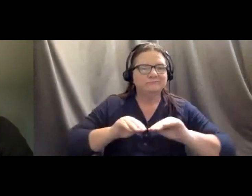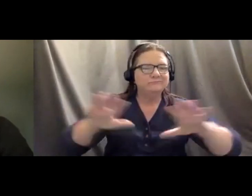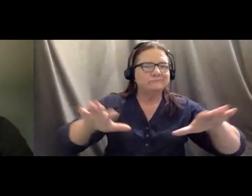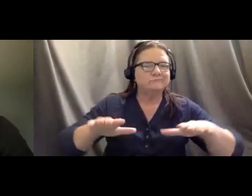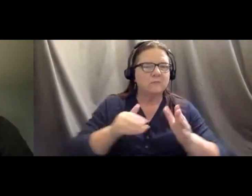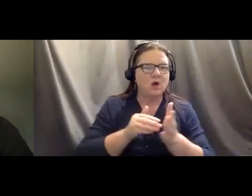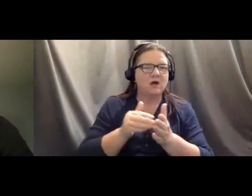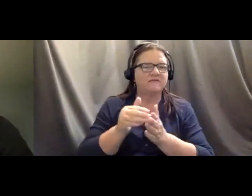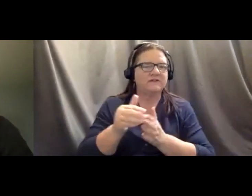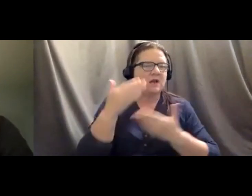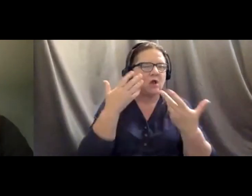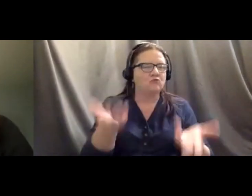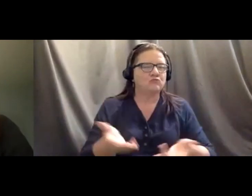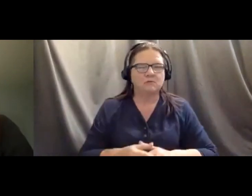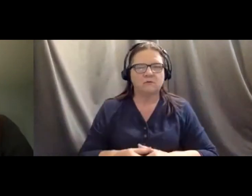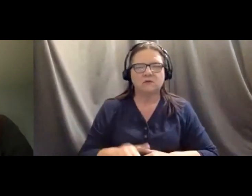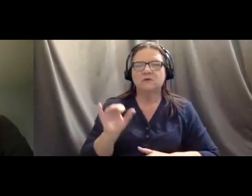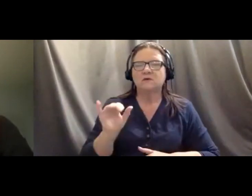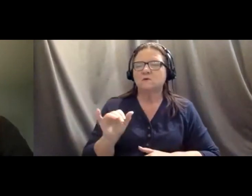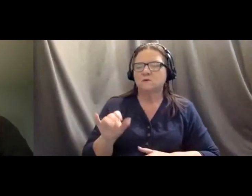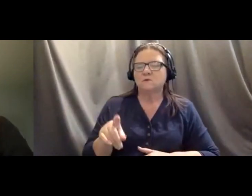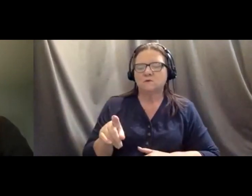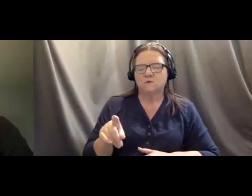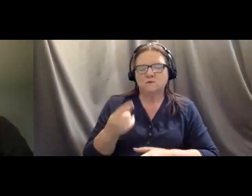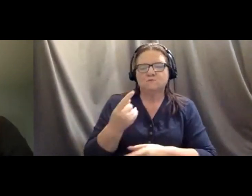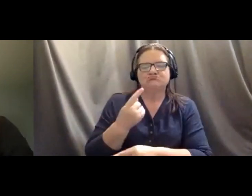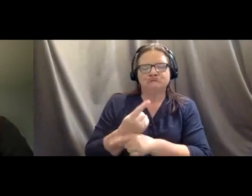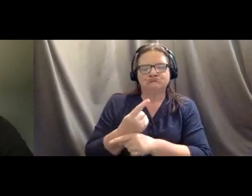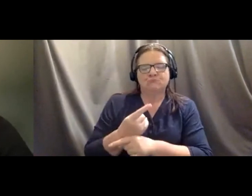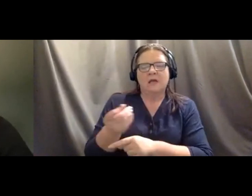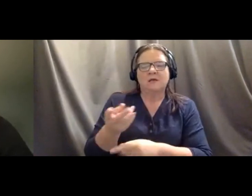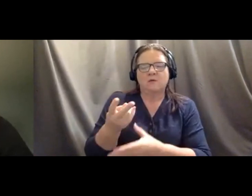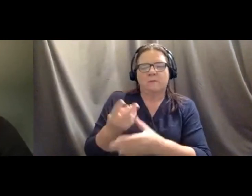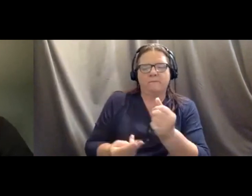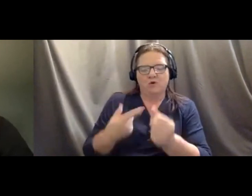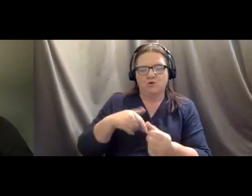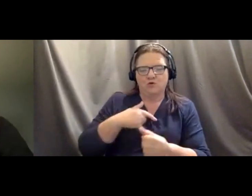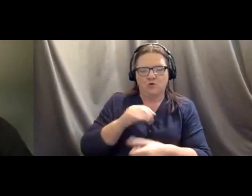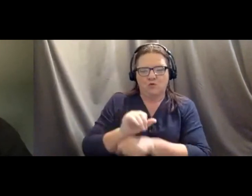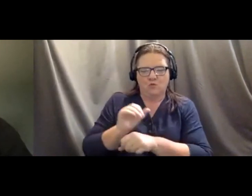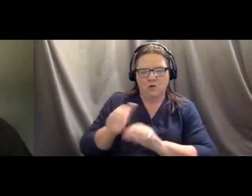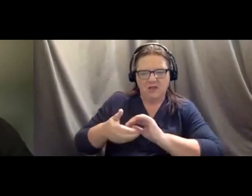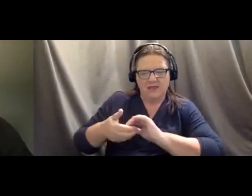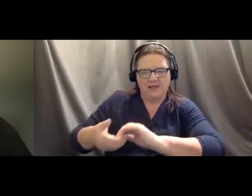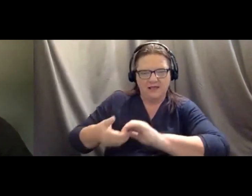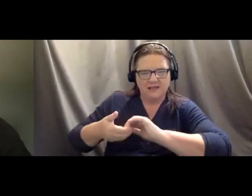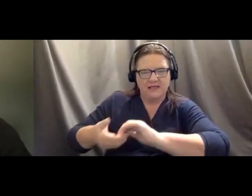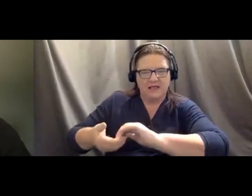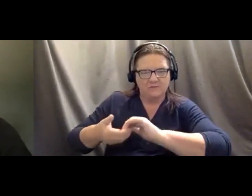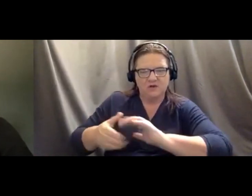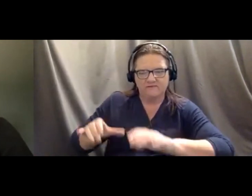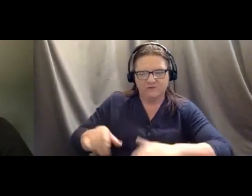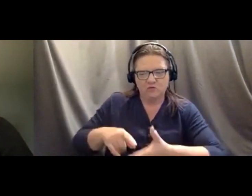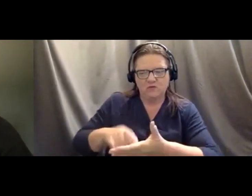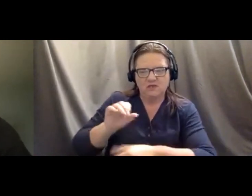Sharon Brisolara: So both that we are working collaboratively doing this work for these